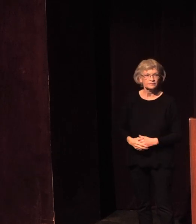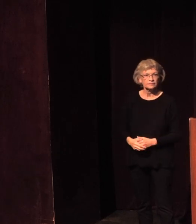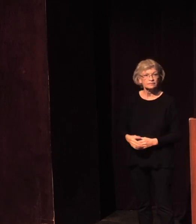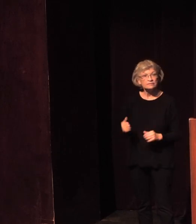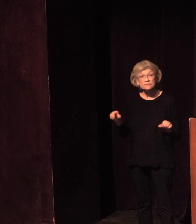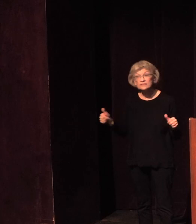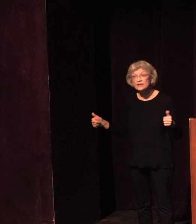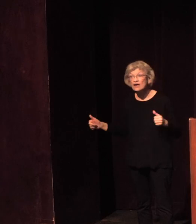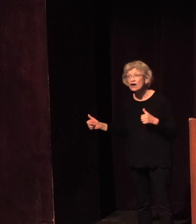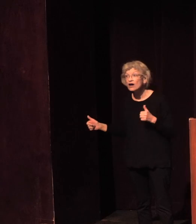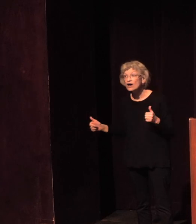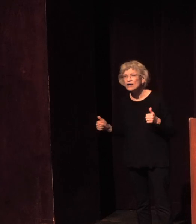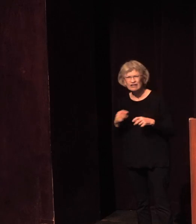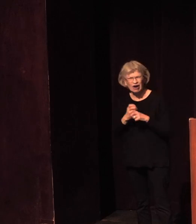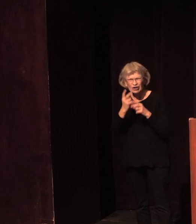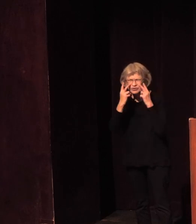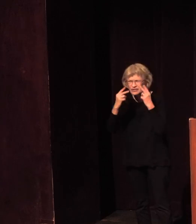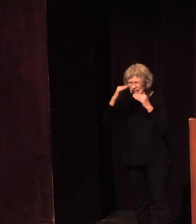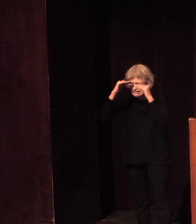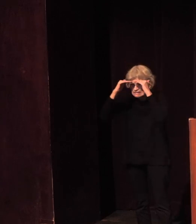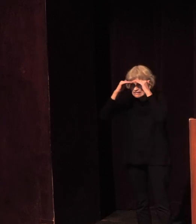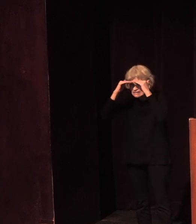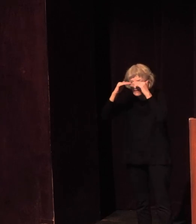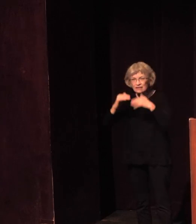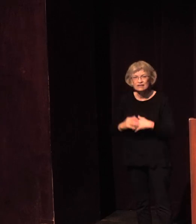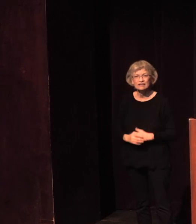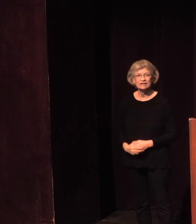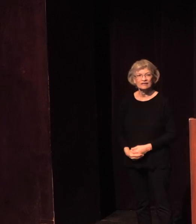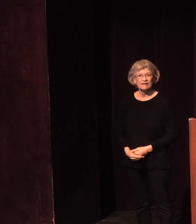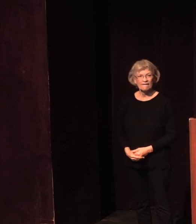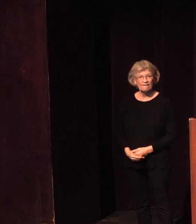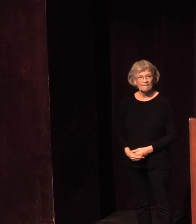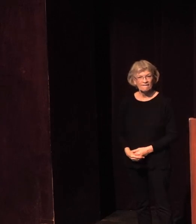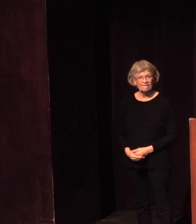I see Marcia Croninger. Thank you for coming and joining us. Anybody else?